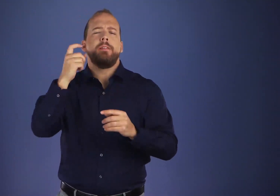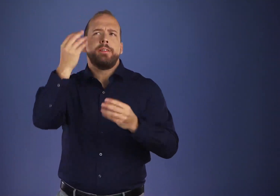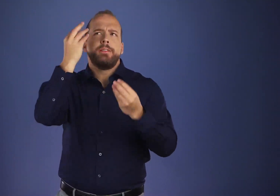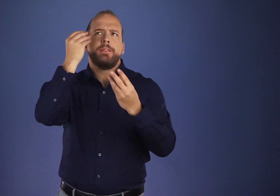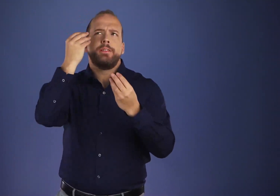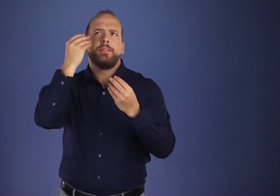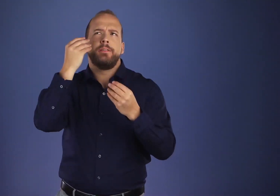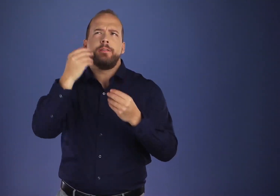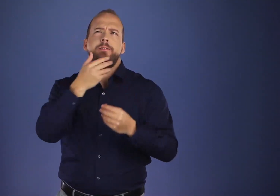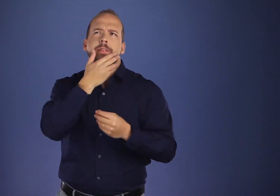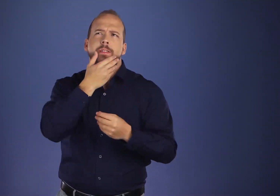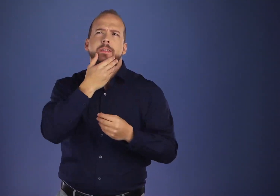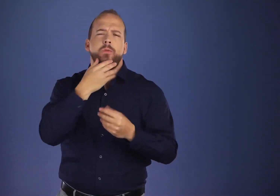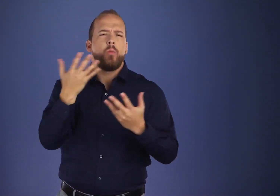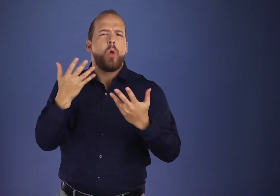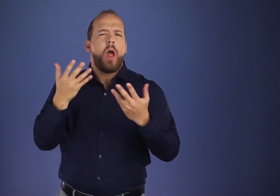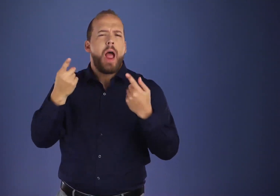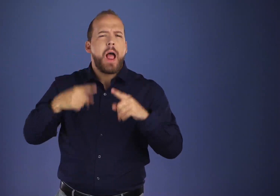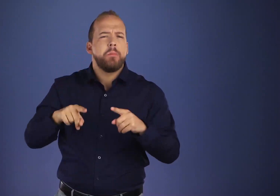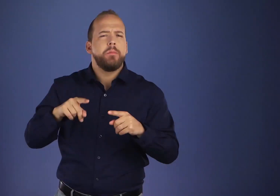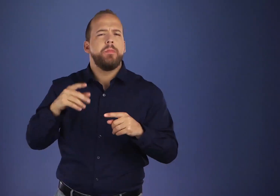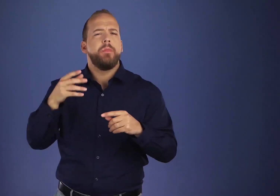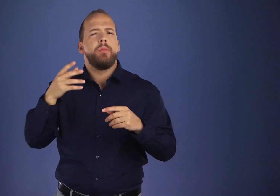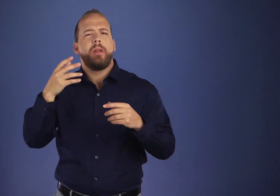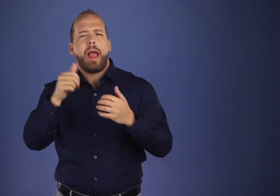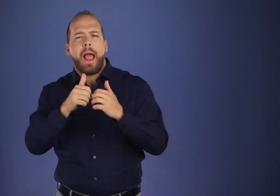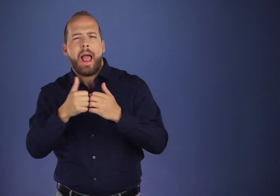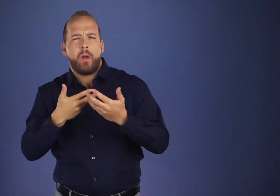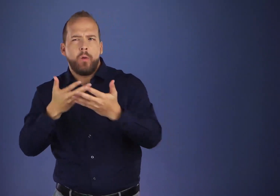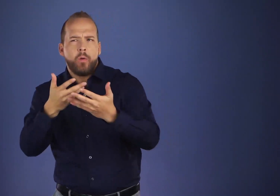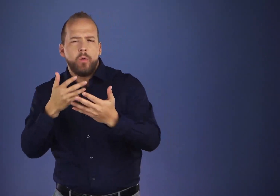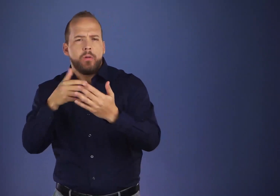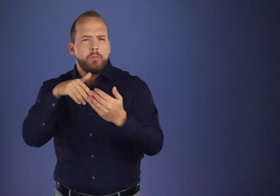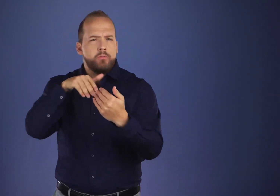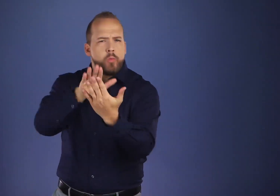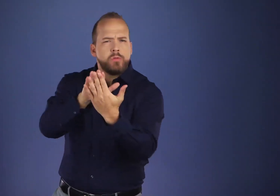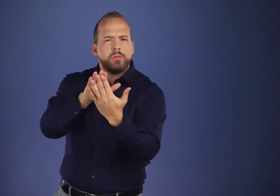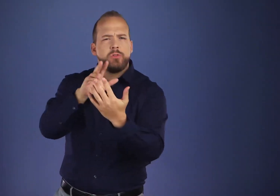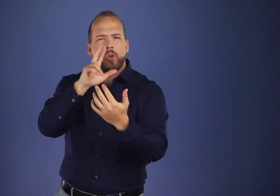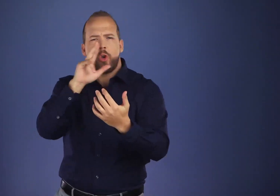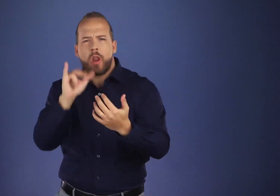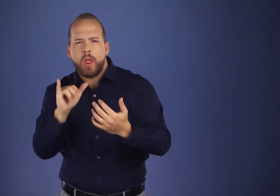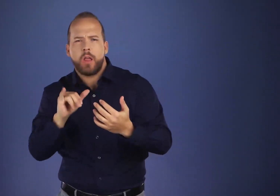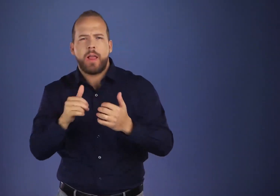and have tried to possess ourselves of the right attitude in which to proceed,